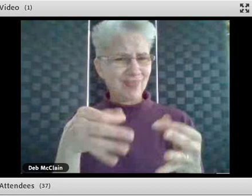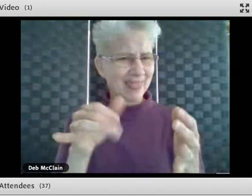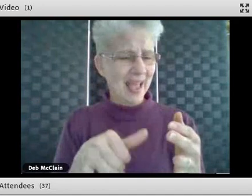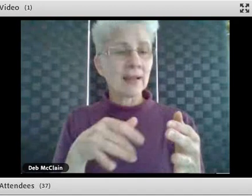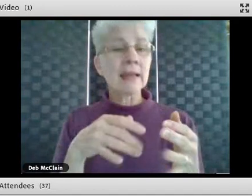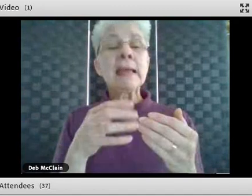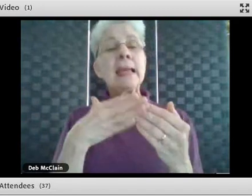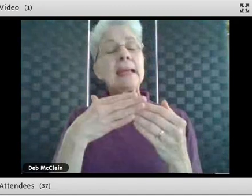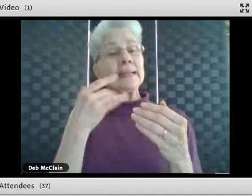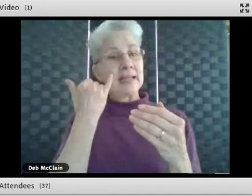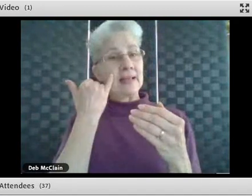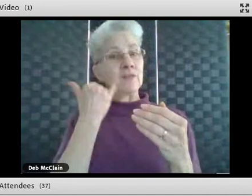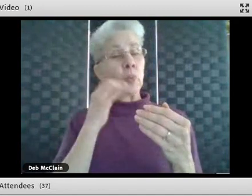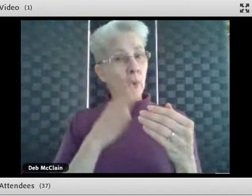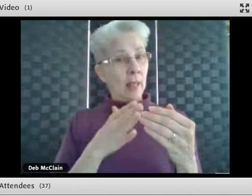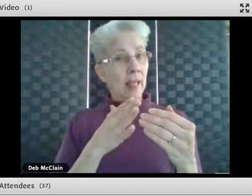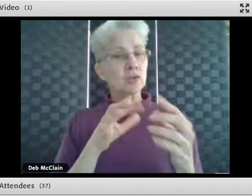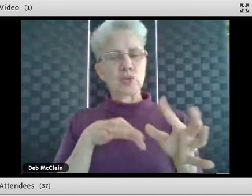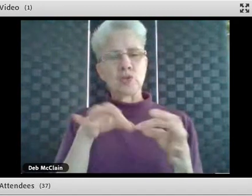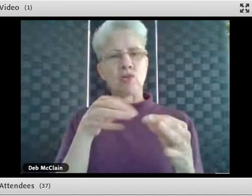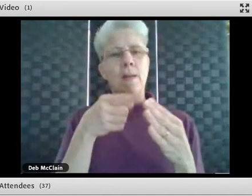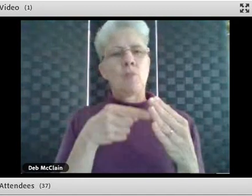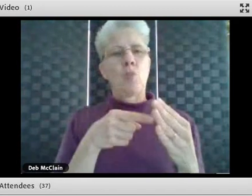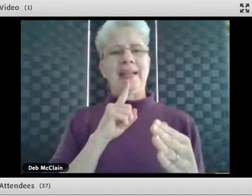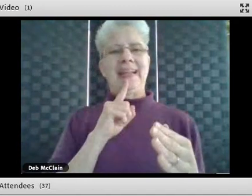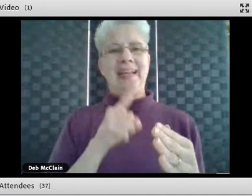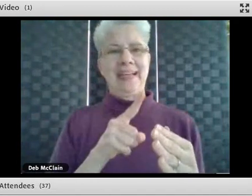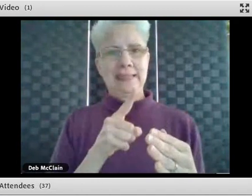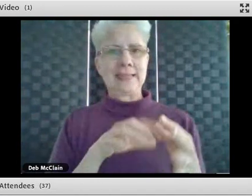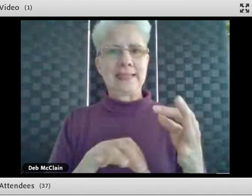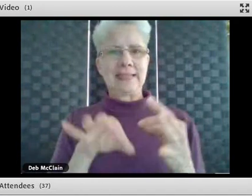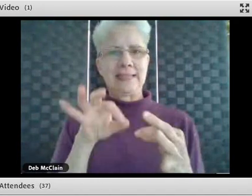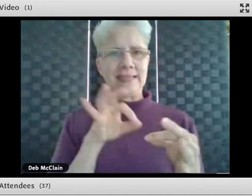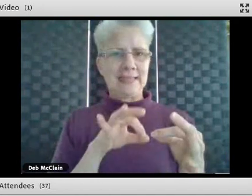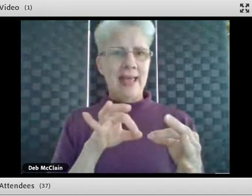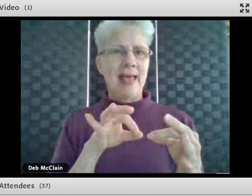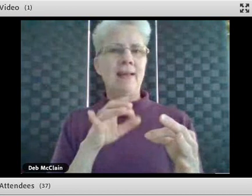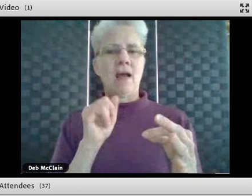It's easier, if you will, to describe what it is, the attributes of that resource,